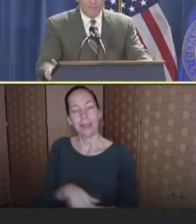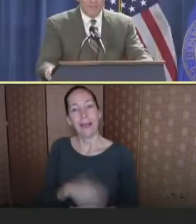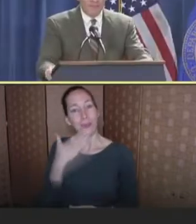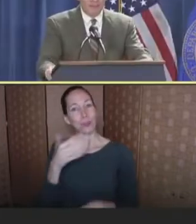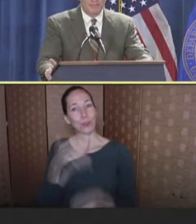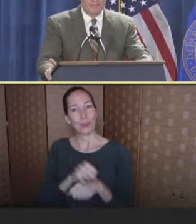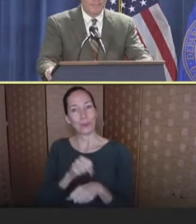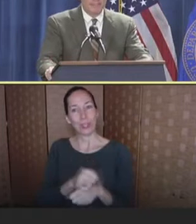Thank you very much.